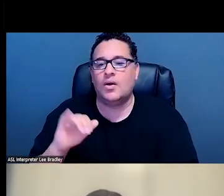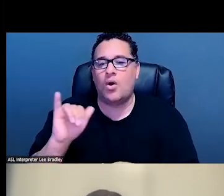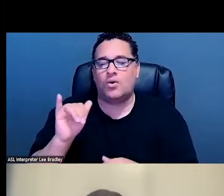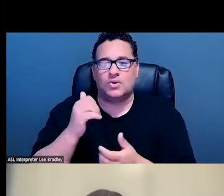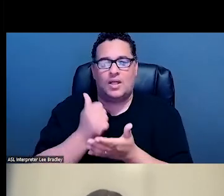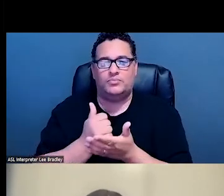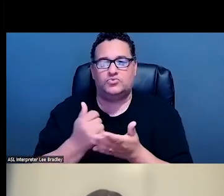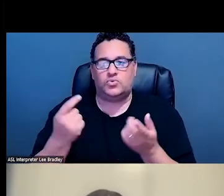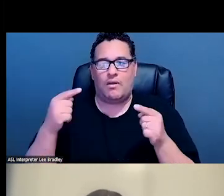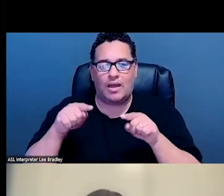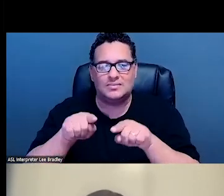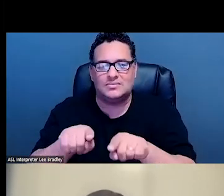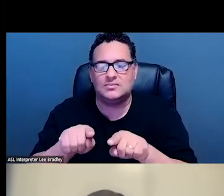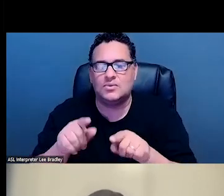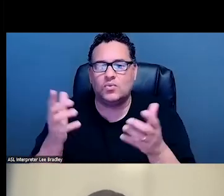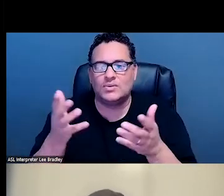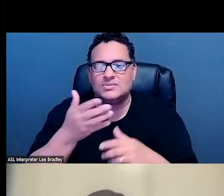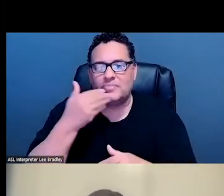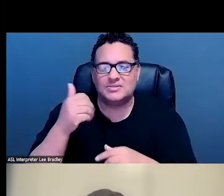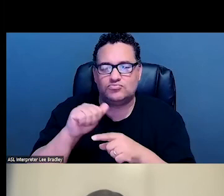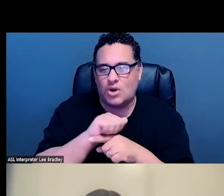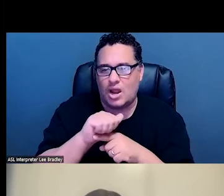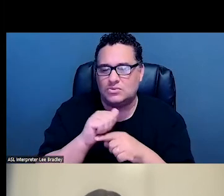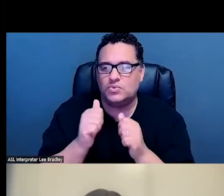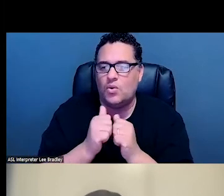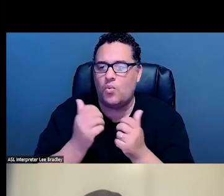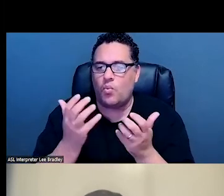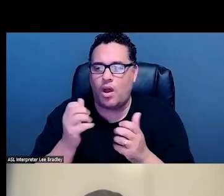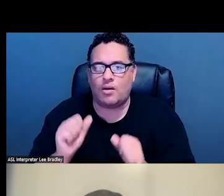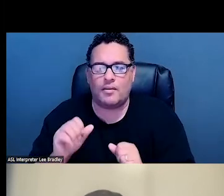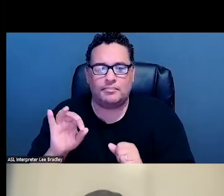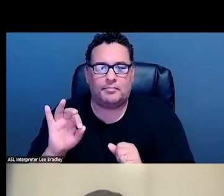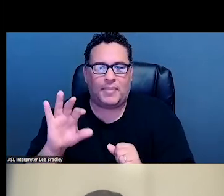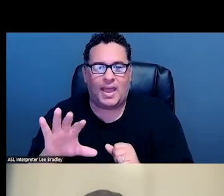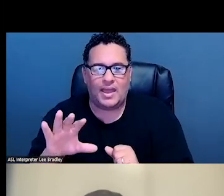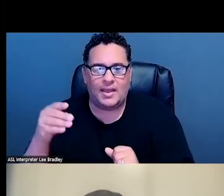KNOW WHAT THE BEST PRACTICES ARE. WITH WHAT CAN BE PAID FOR, UNDER FEDERAL RULES. RIGHT?